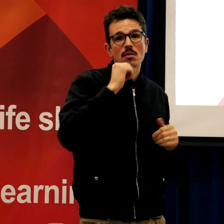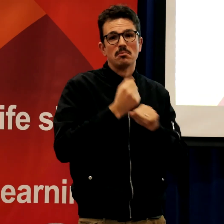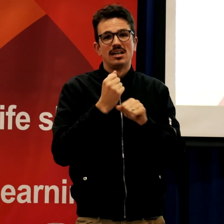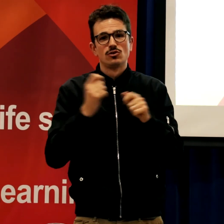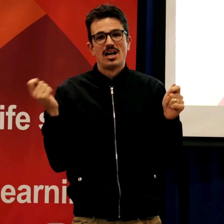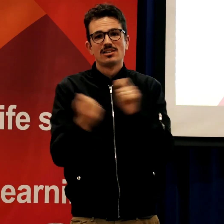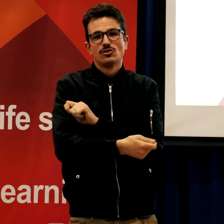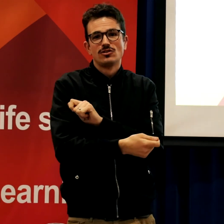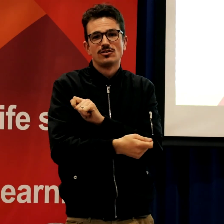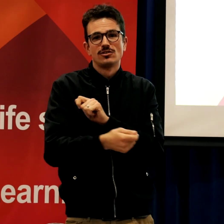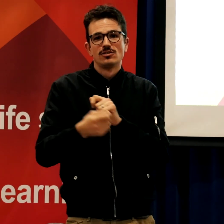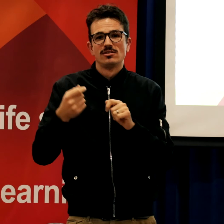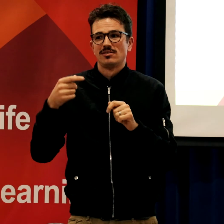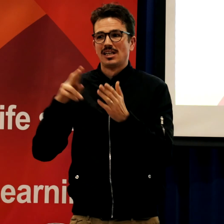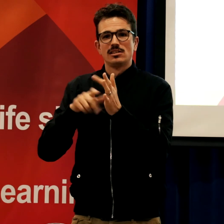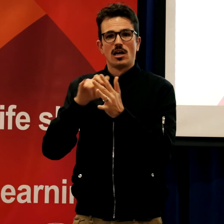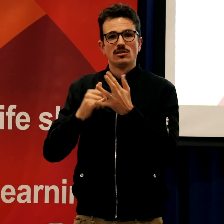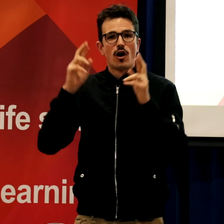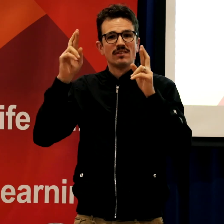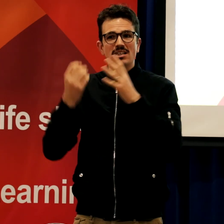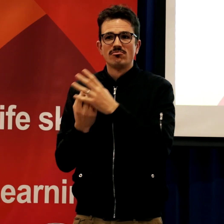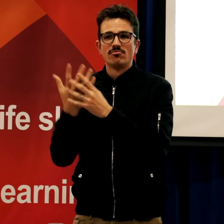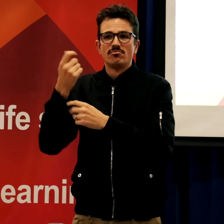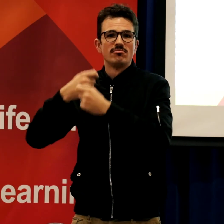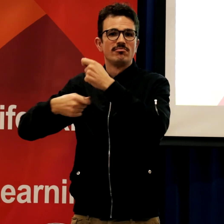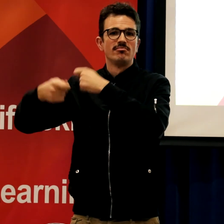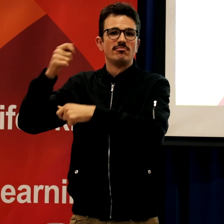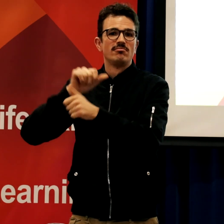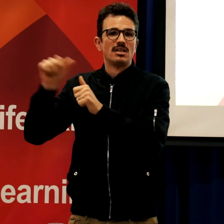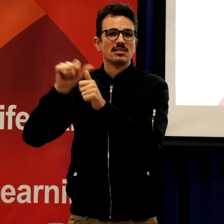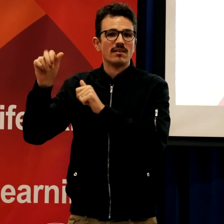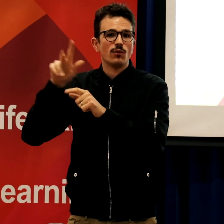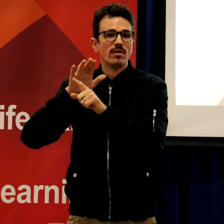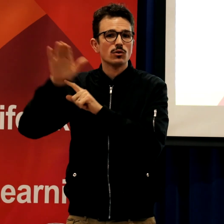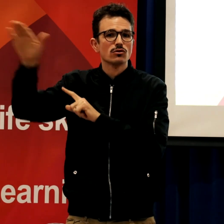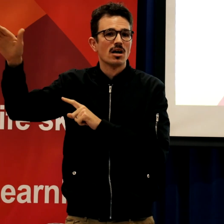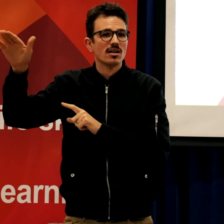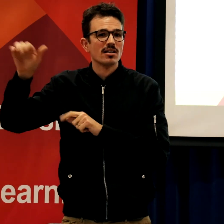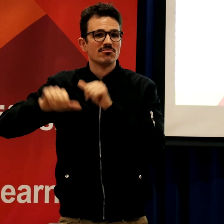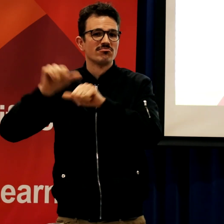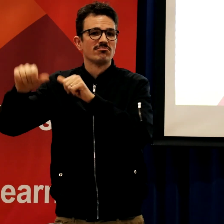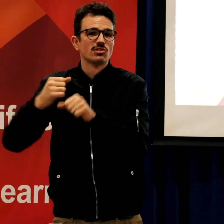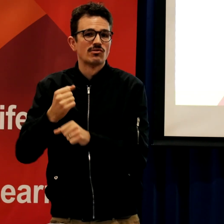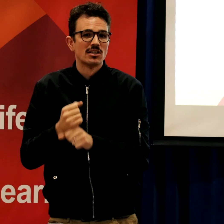and all the people who can get involved in that too, making a change. The NDIS is hopefully going to continue to grow for the future,